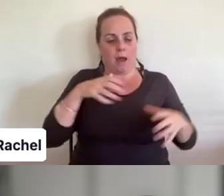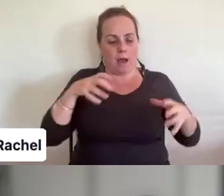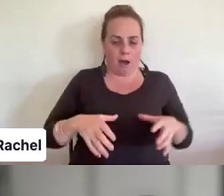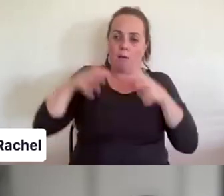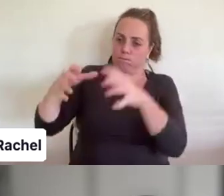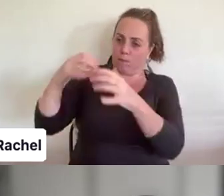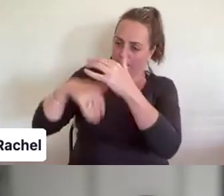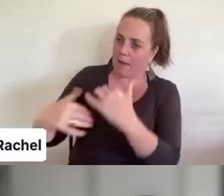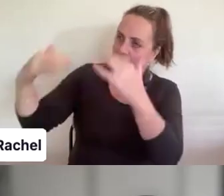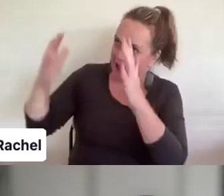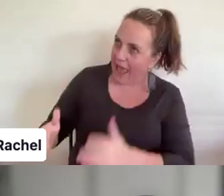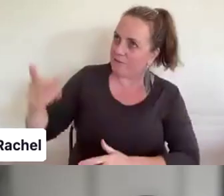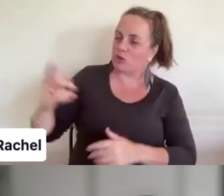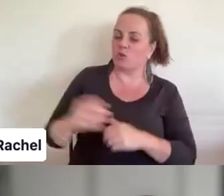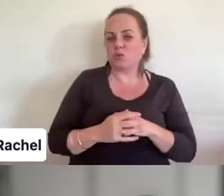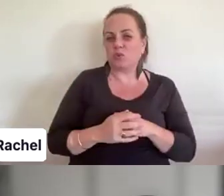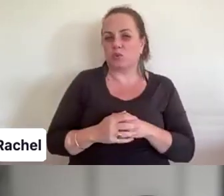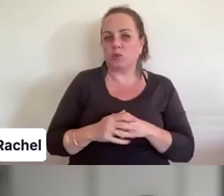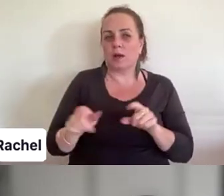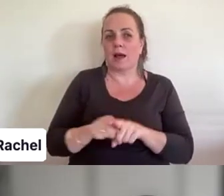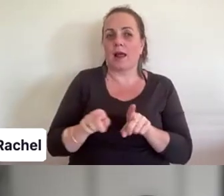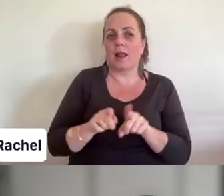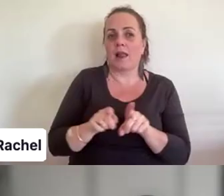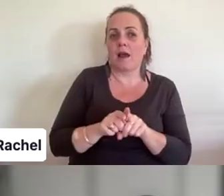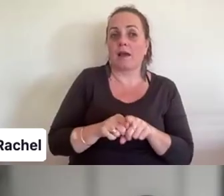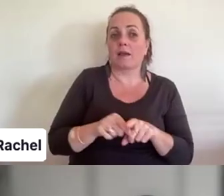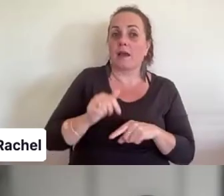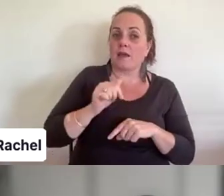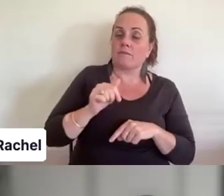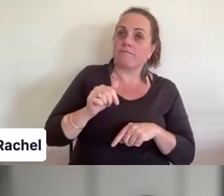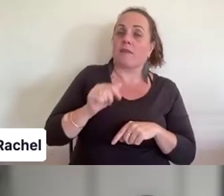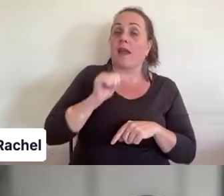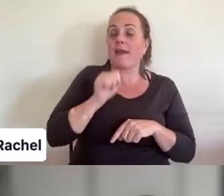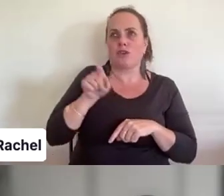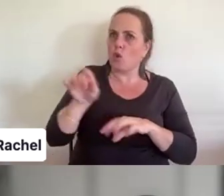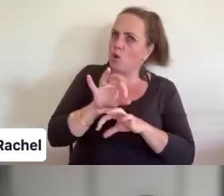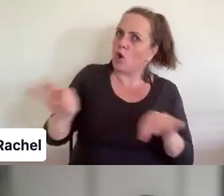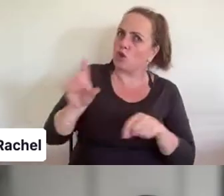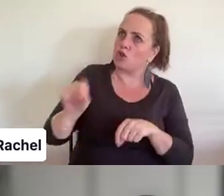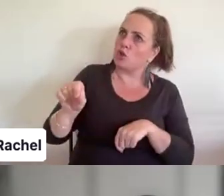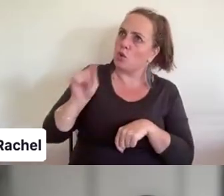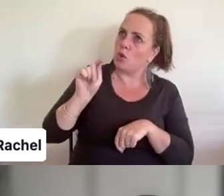with a stick down the road that if you don't do it by this period of time then we will come down